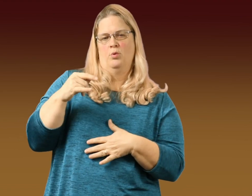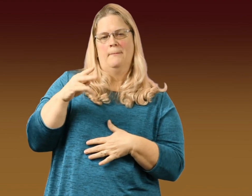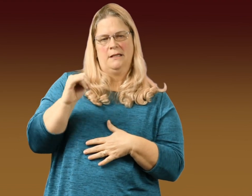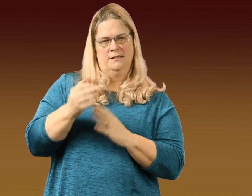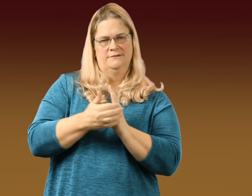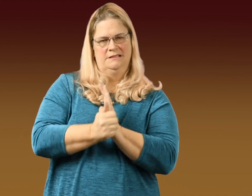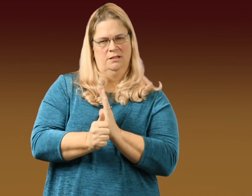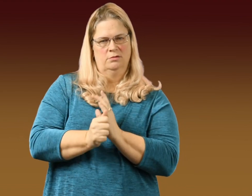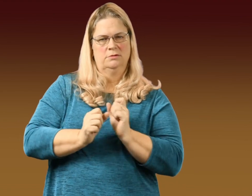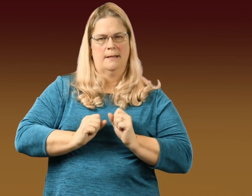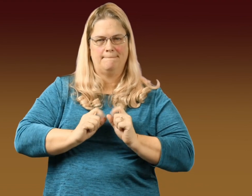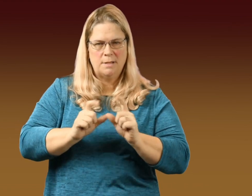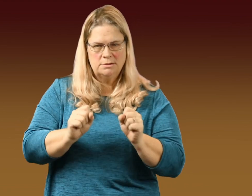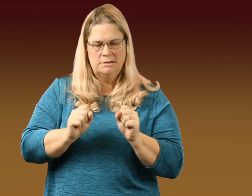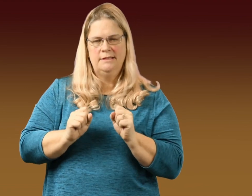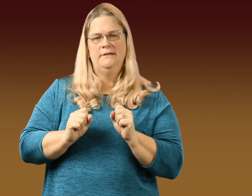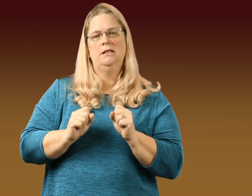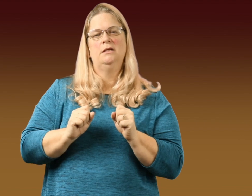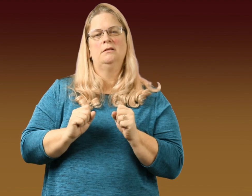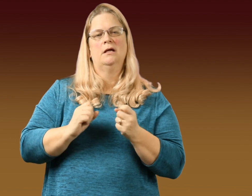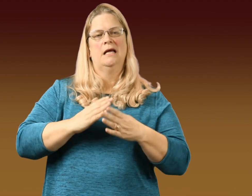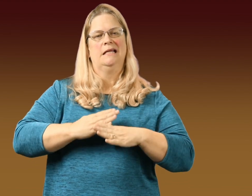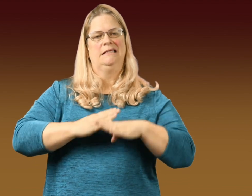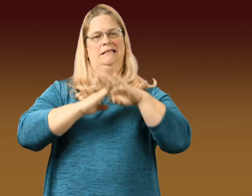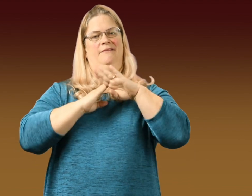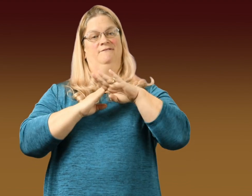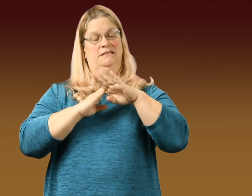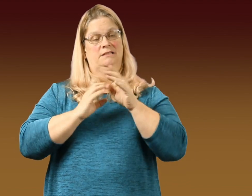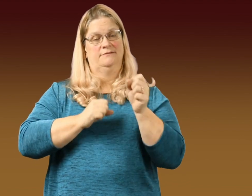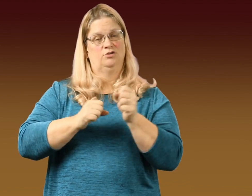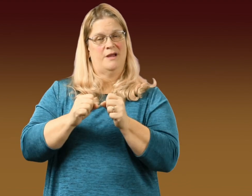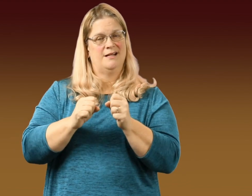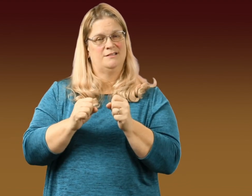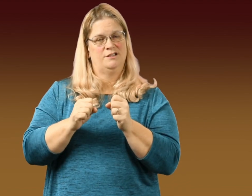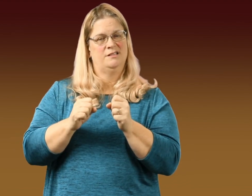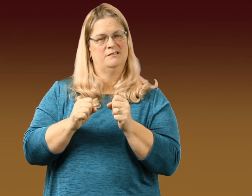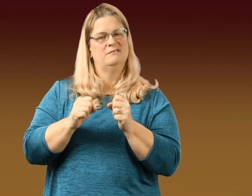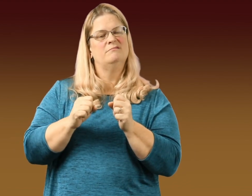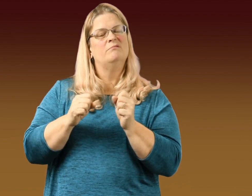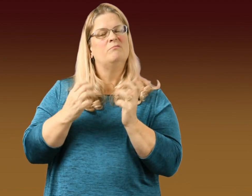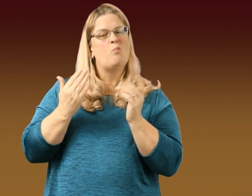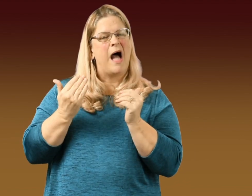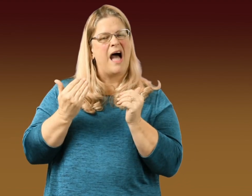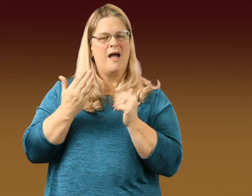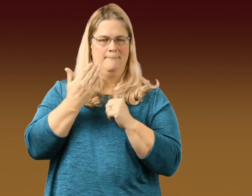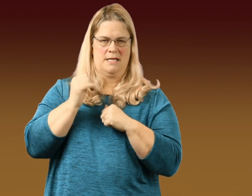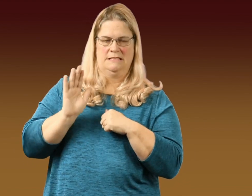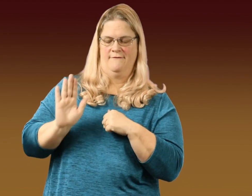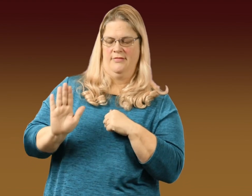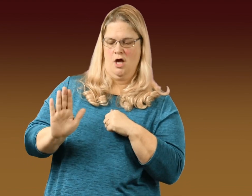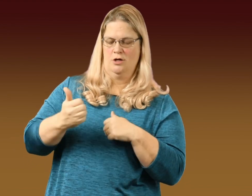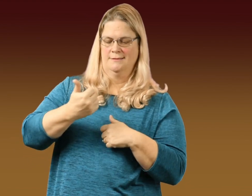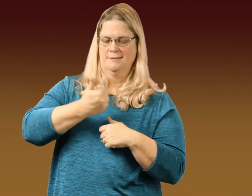to let go of some of those primitive behaviors, impulses, and strategies that interfere